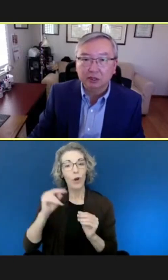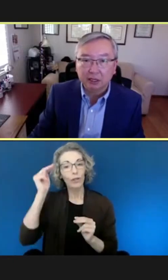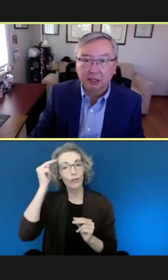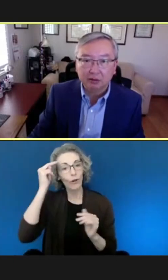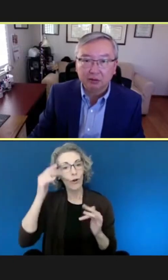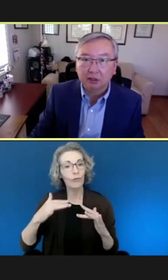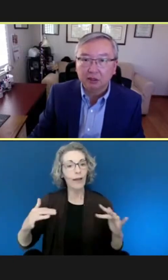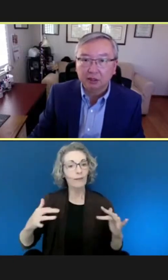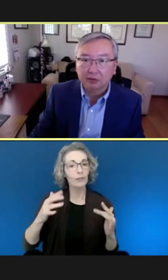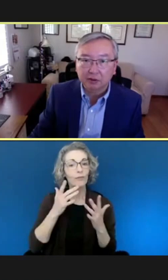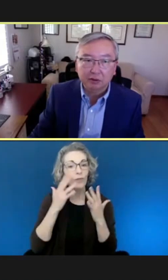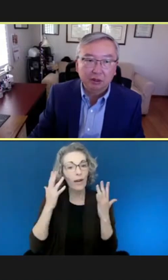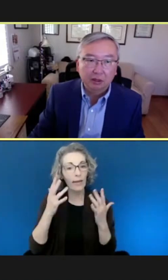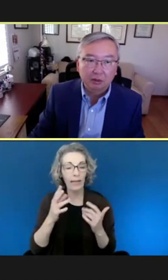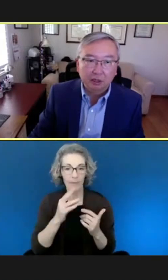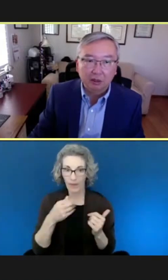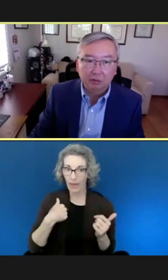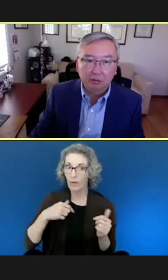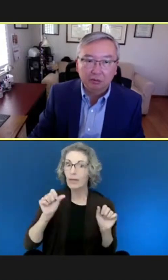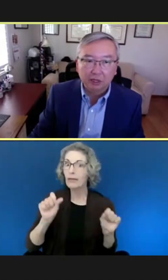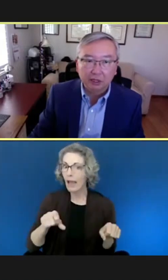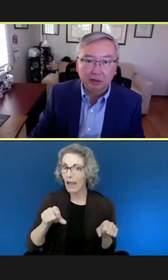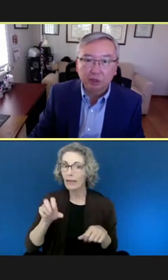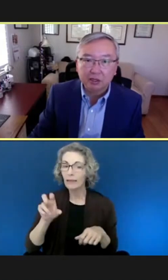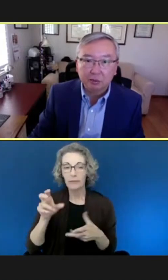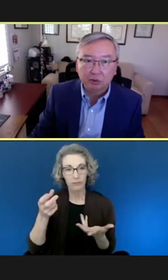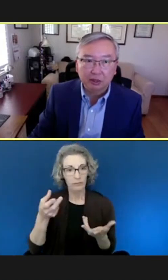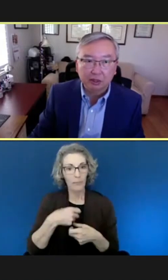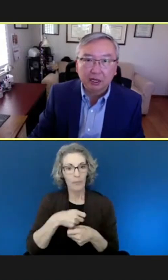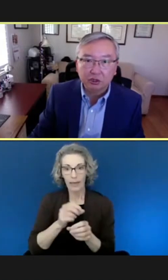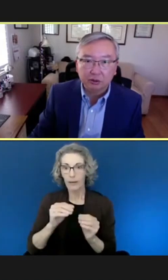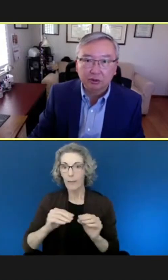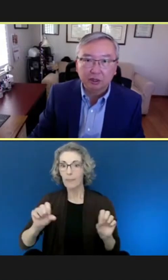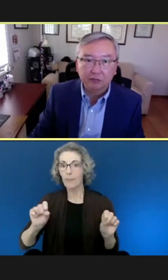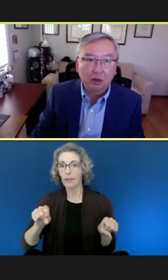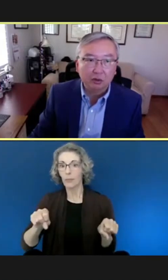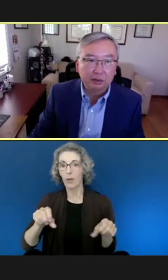the word community can even make it possible in a larger environment.